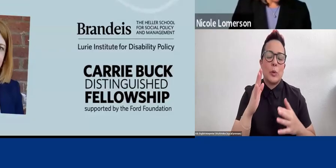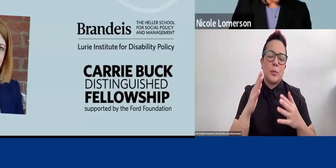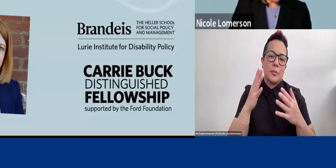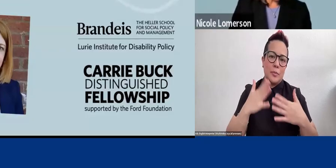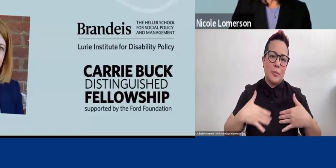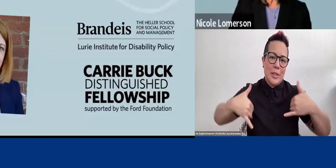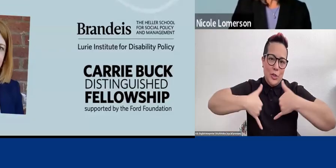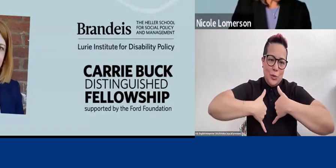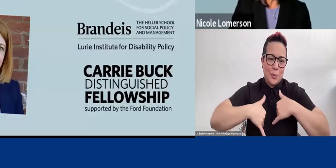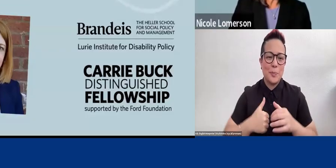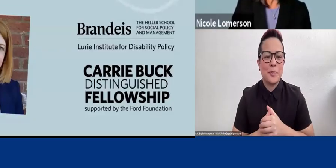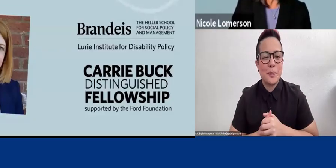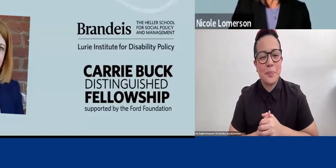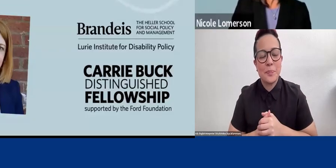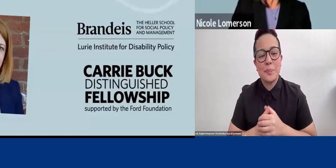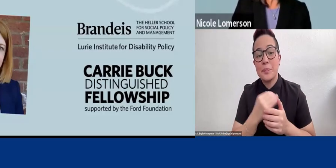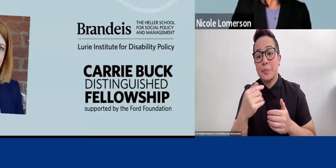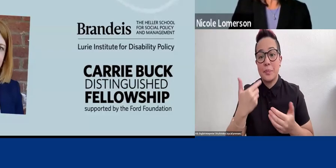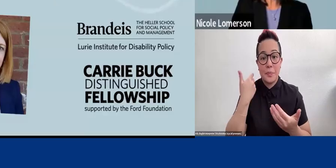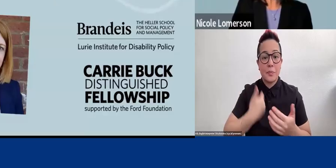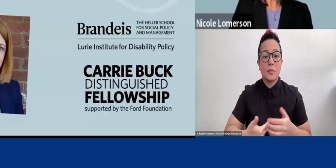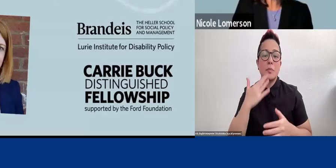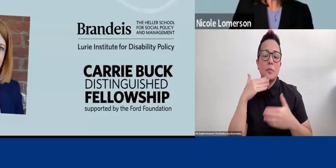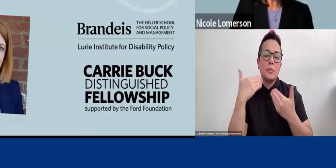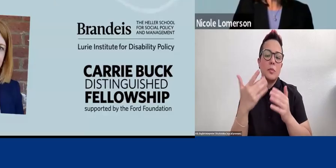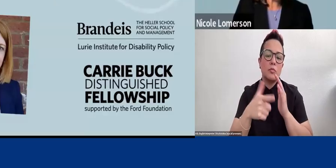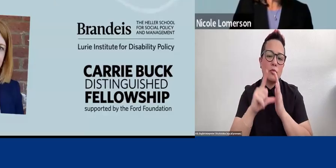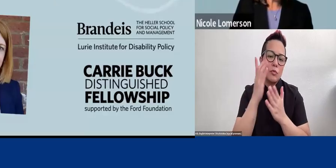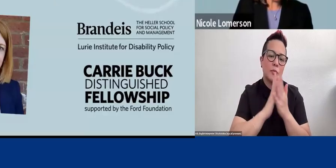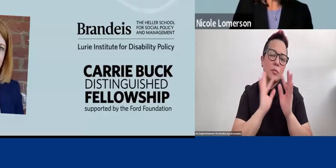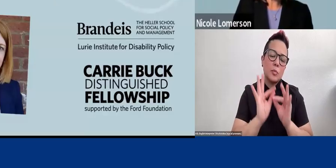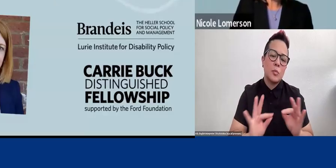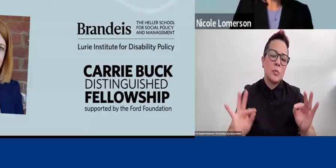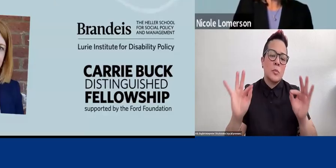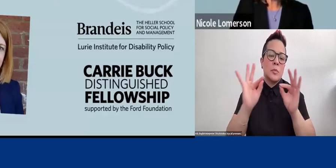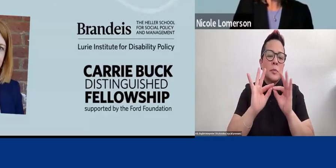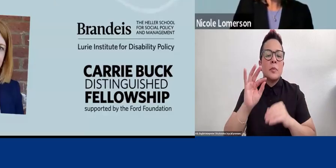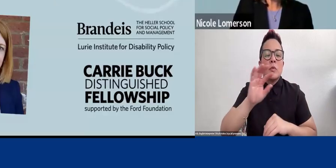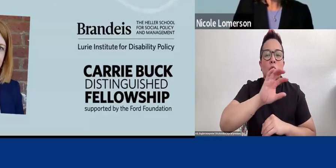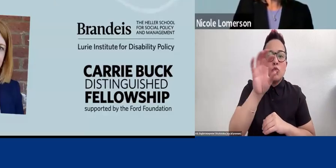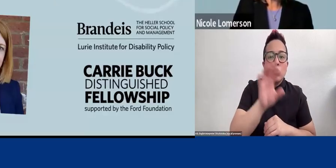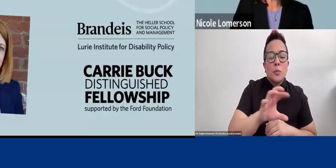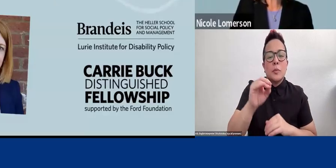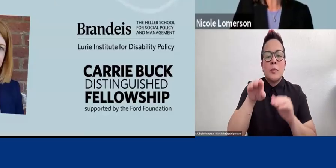And I am going to go over some important Zoom and accessibility information